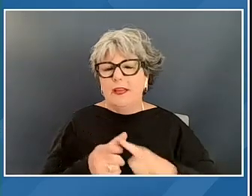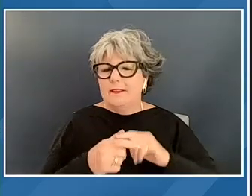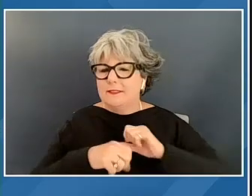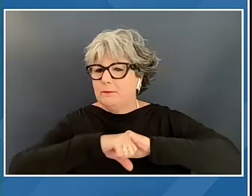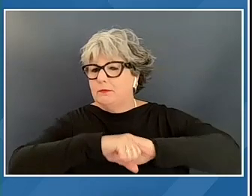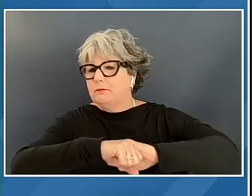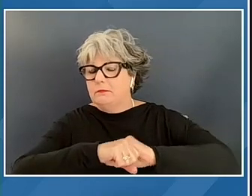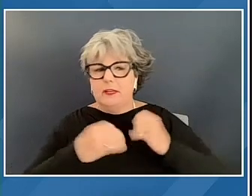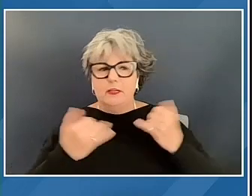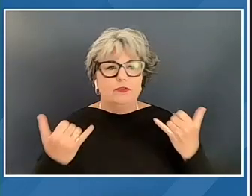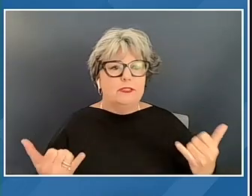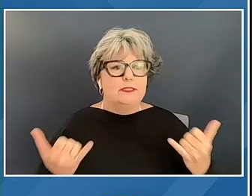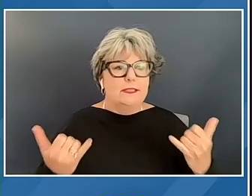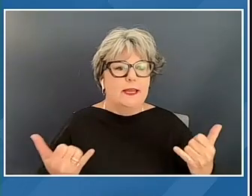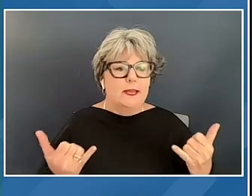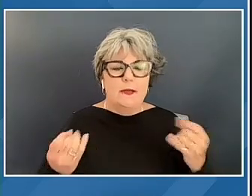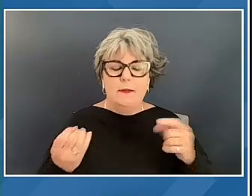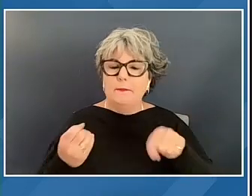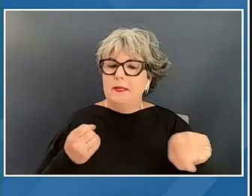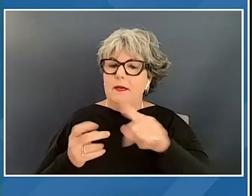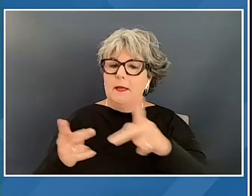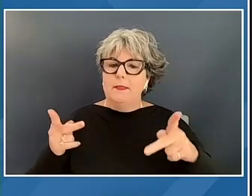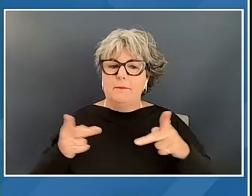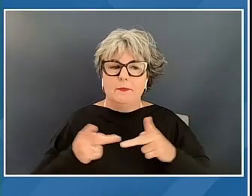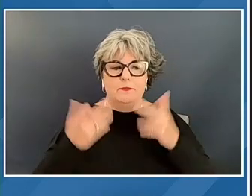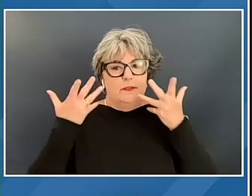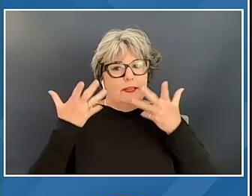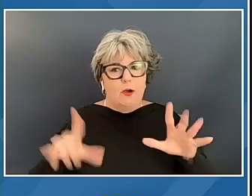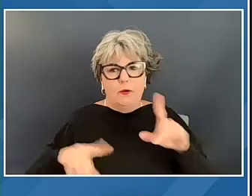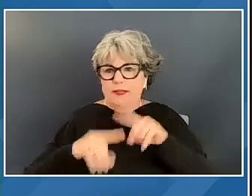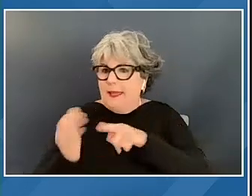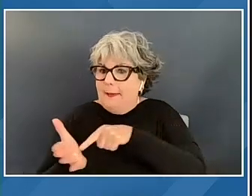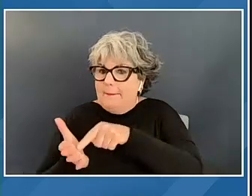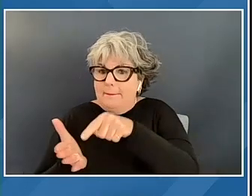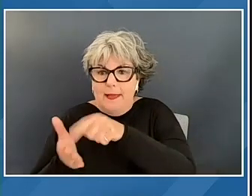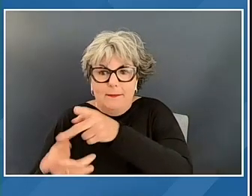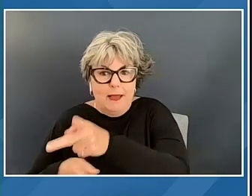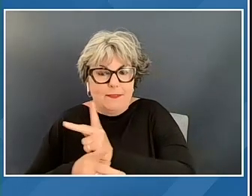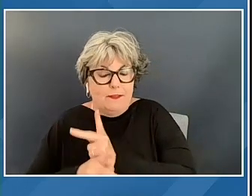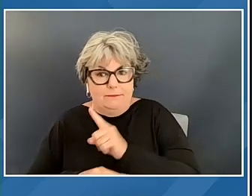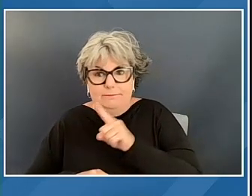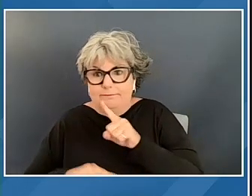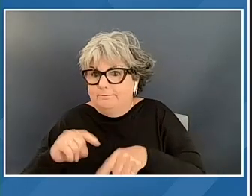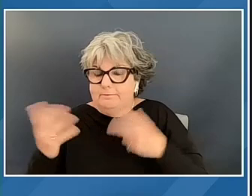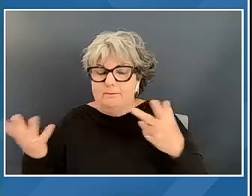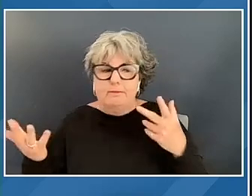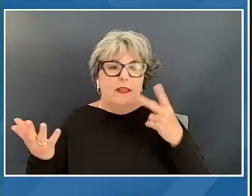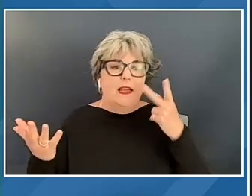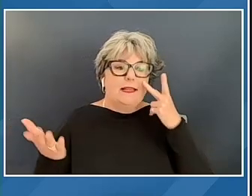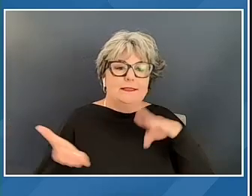but a lot of them are in the position where they already can't repay the loans. And I see the waivers as mostly impacting